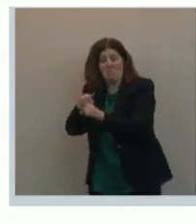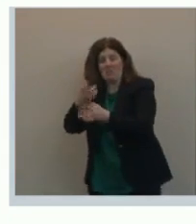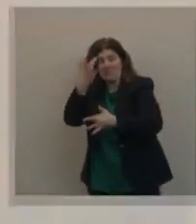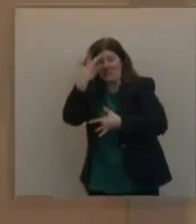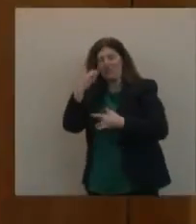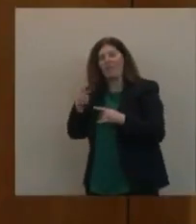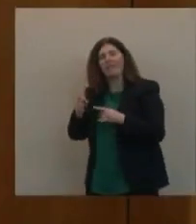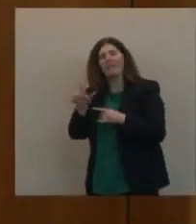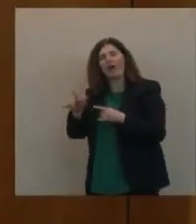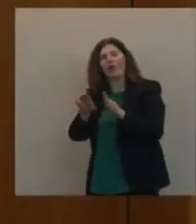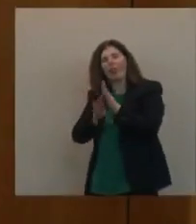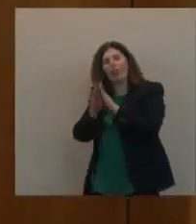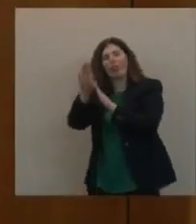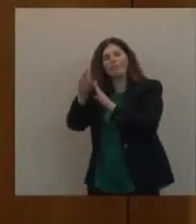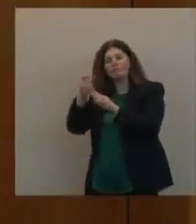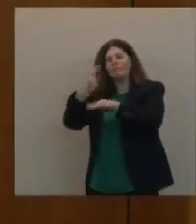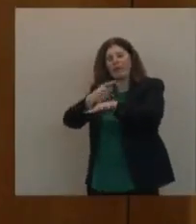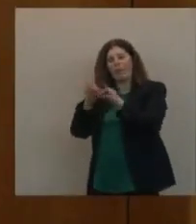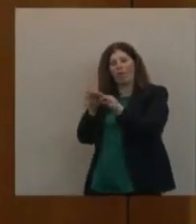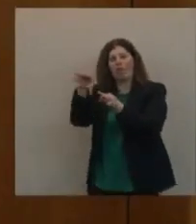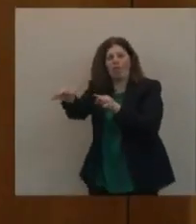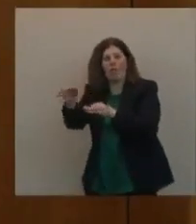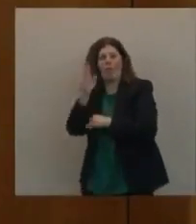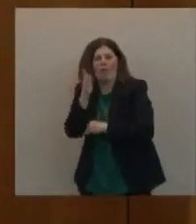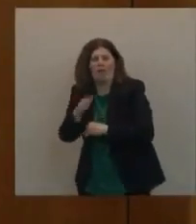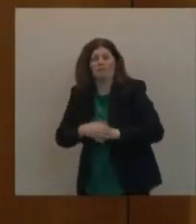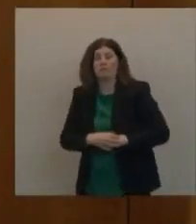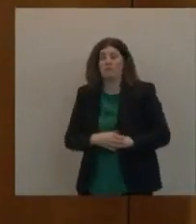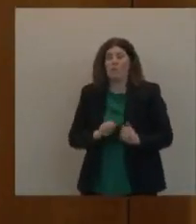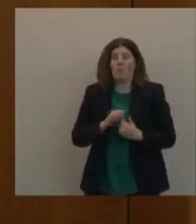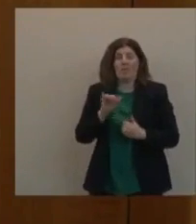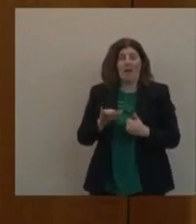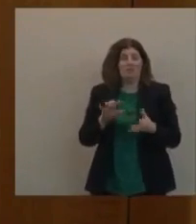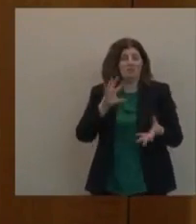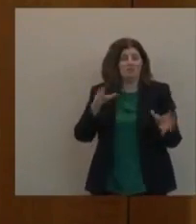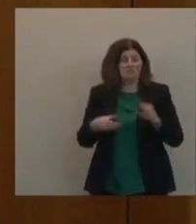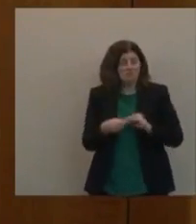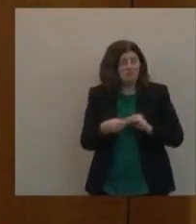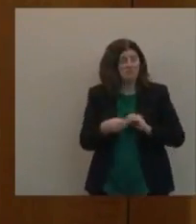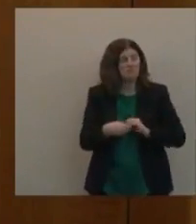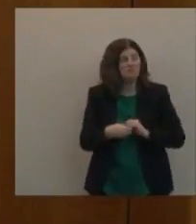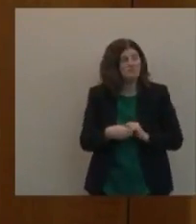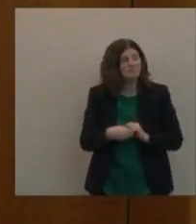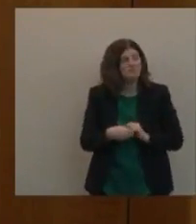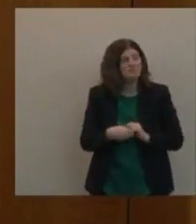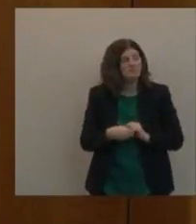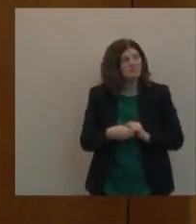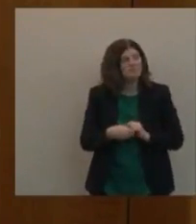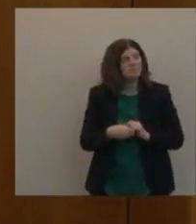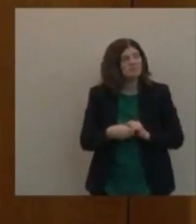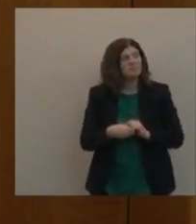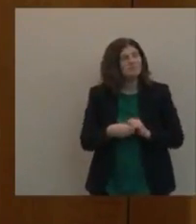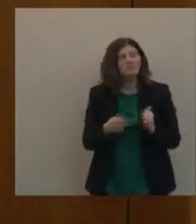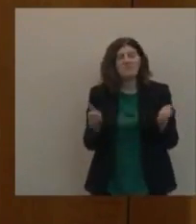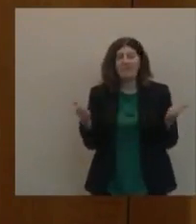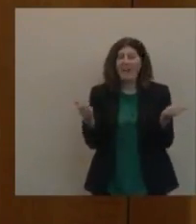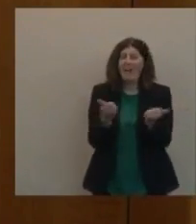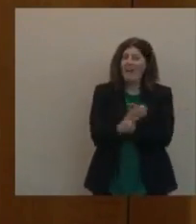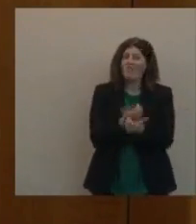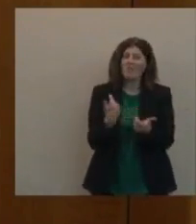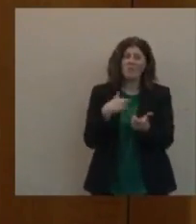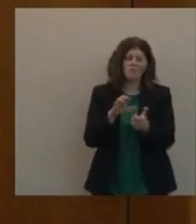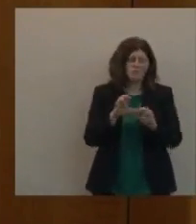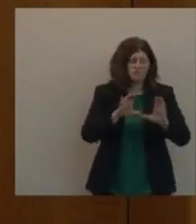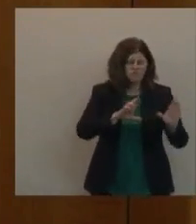IN FARMINGTON AND HOSPITALS, FOR EXAMPLE, THOSE IN PLACES THAT DON’T HAVE CASES YET, WILL PROBABLY SEE IT LATER THAN THAT.